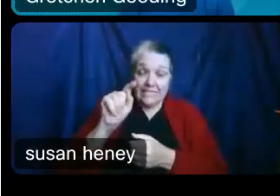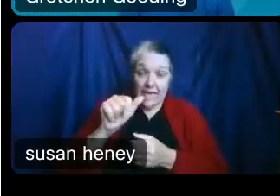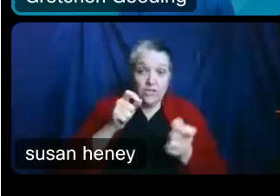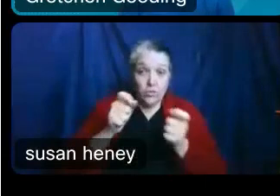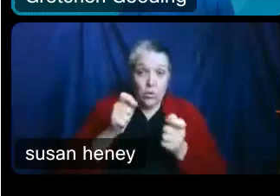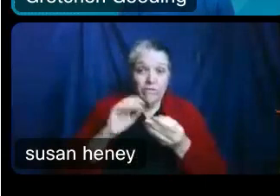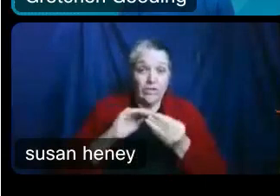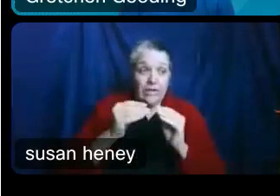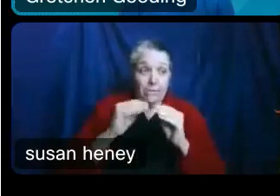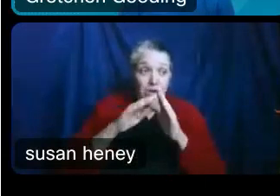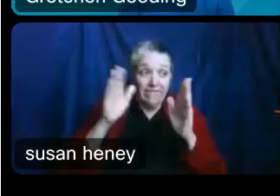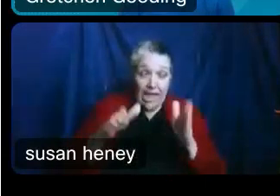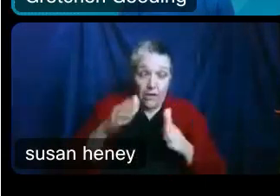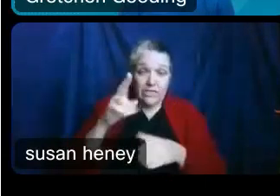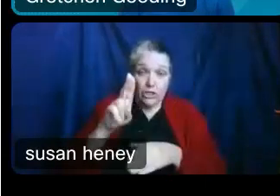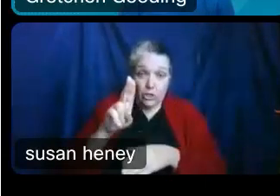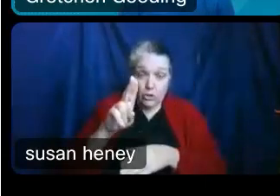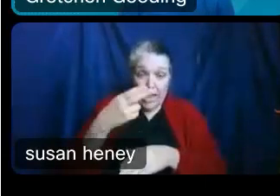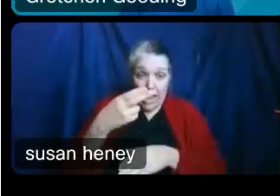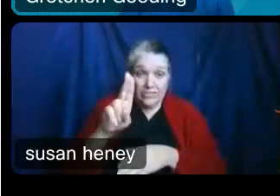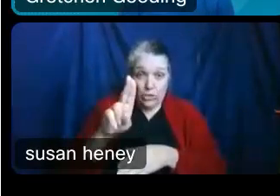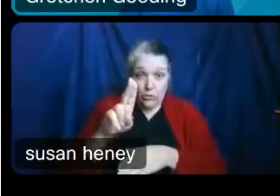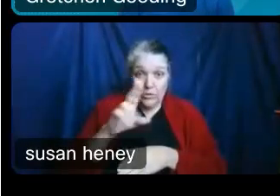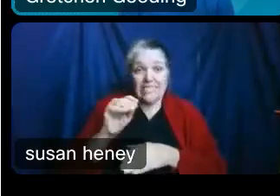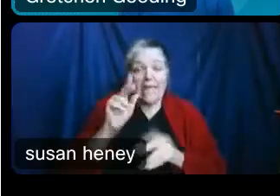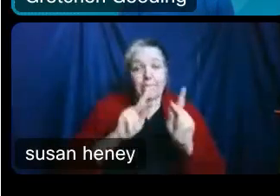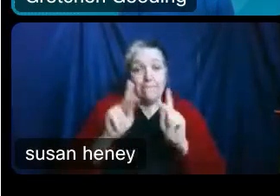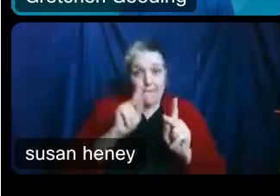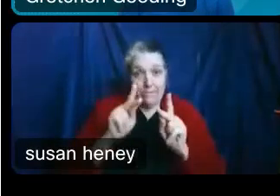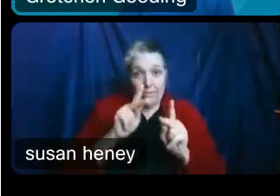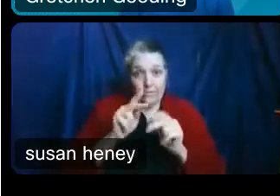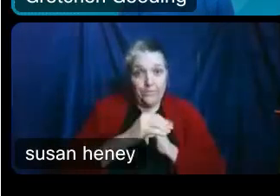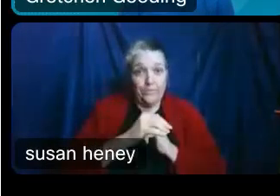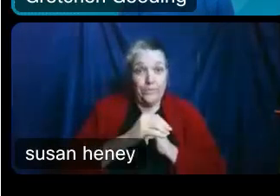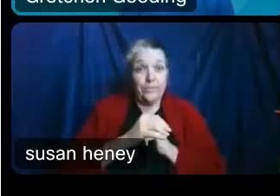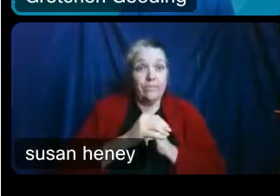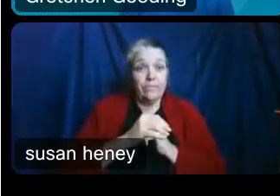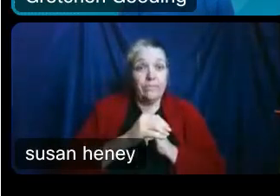units and people in certain categories are consistent with the Census Bureau's official